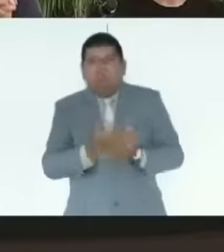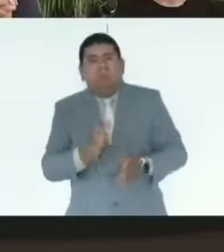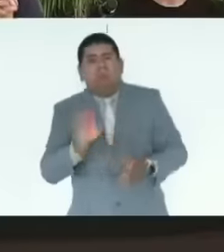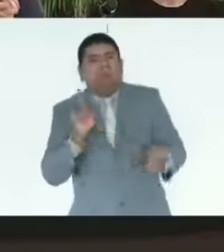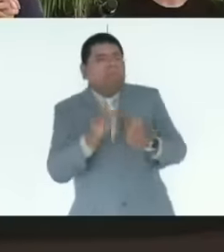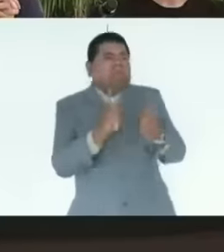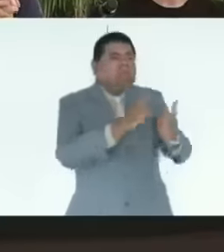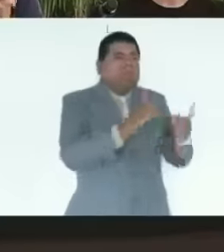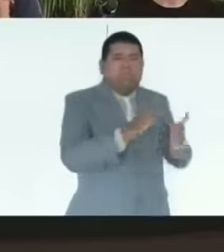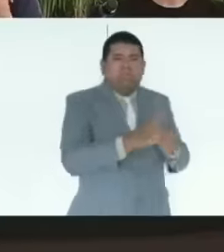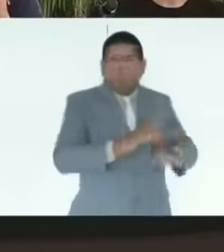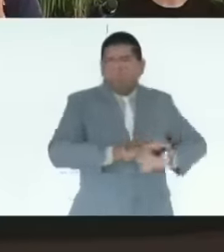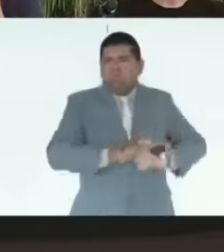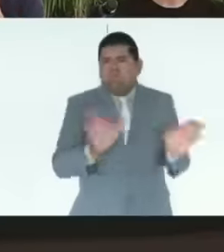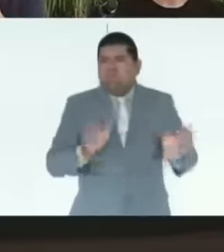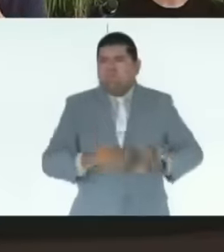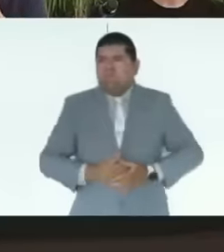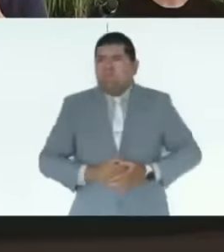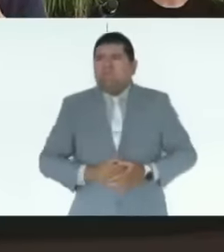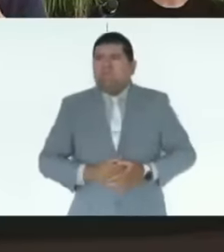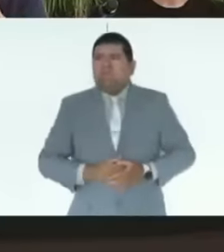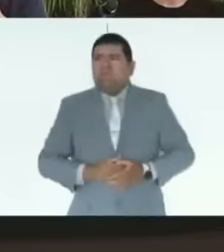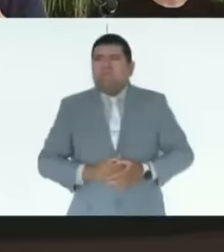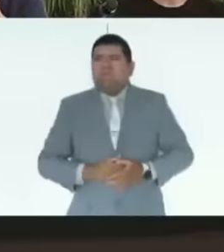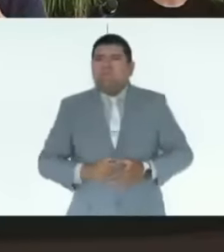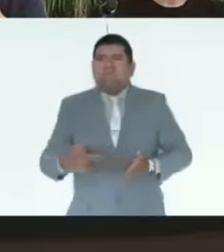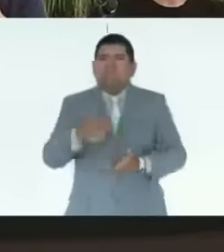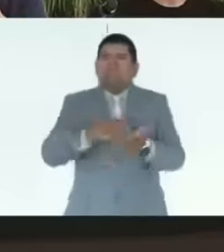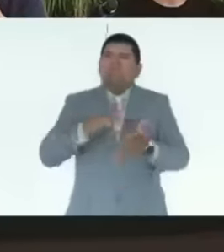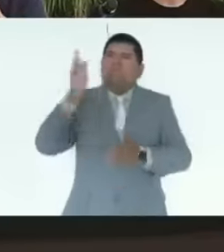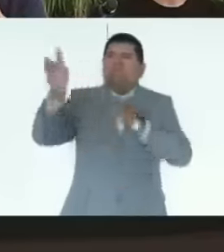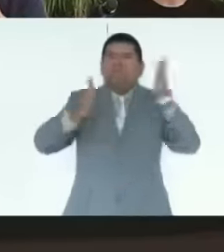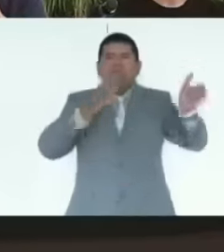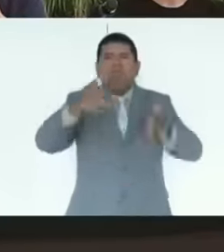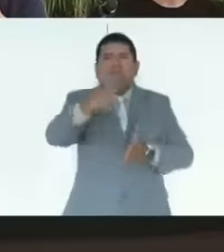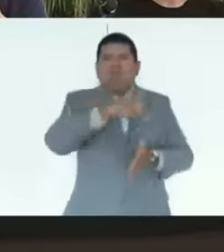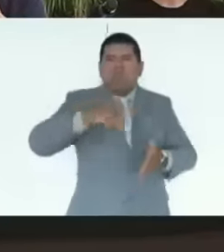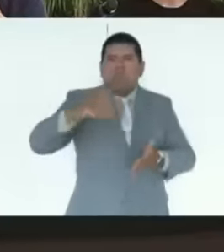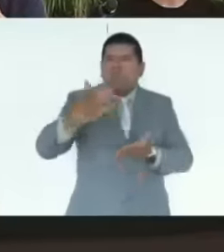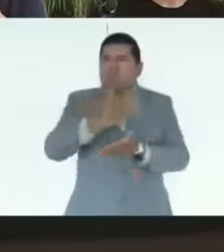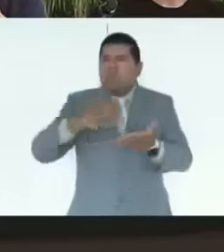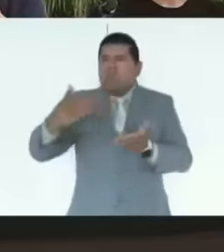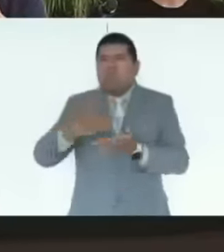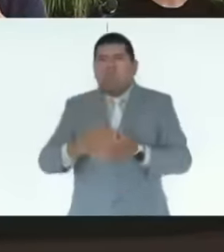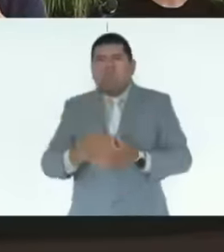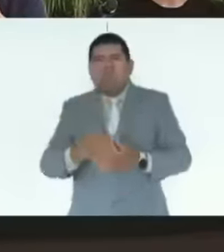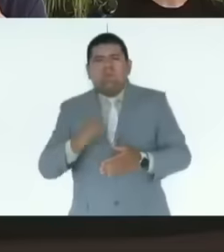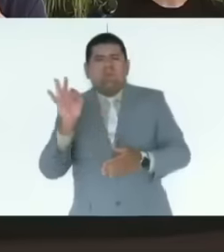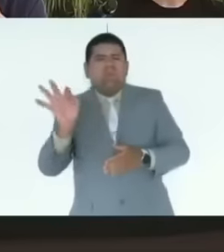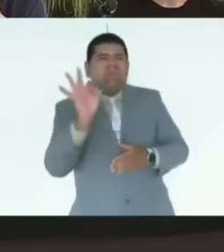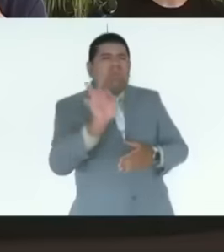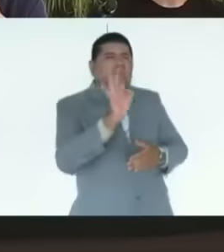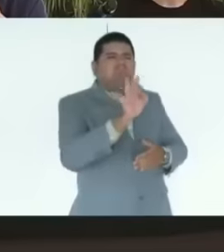the communities, to the towns. to the colonies to distribute Crumbs to traffic with the poverty of